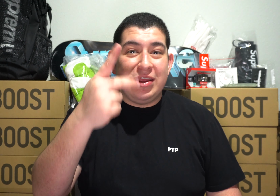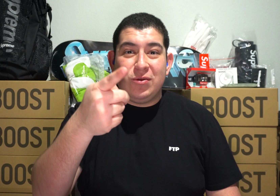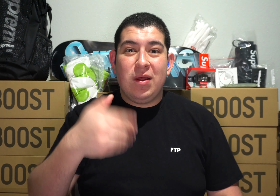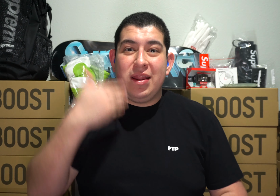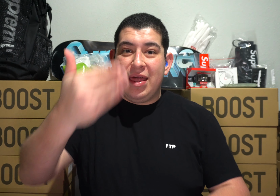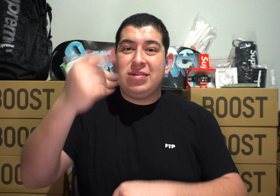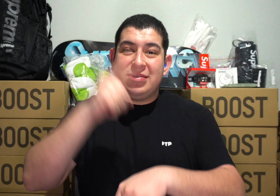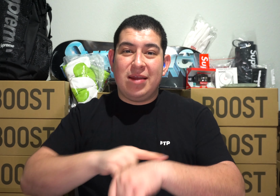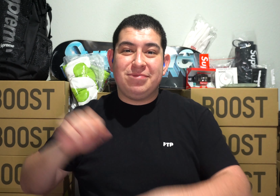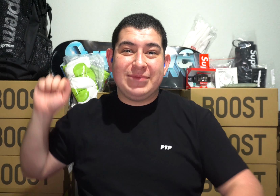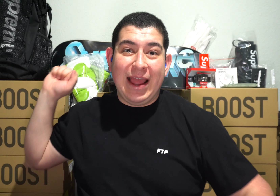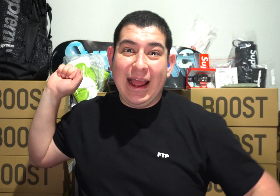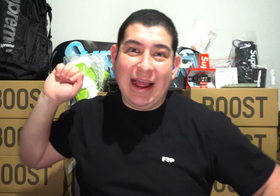See you next time!